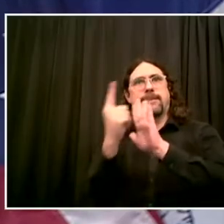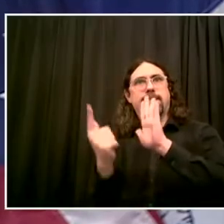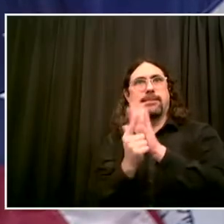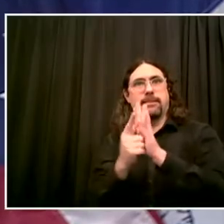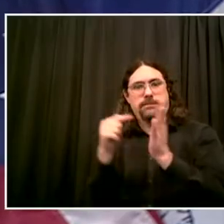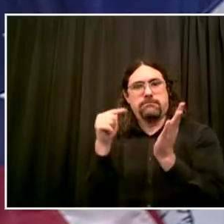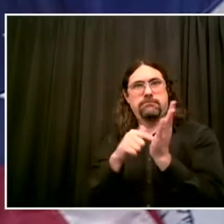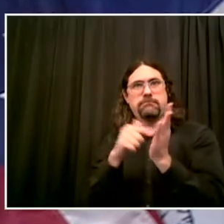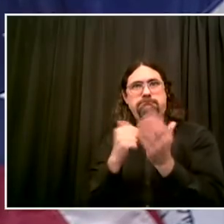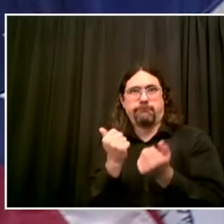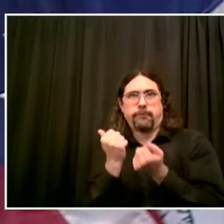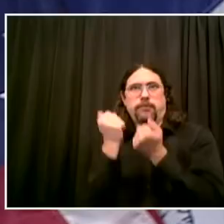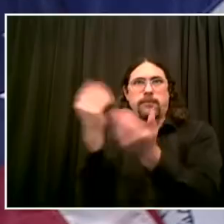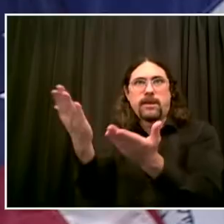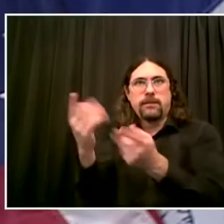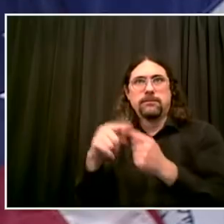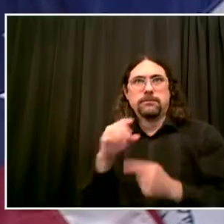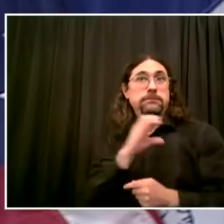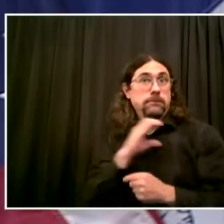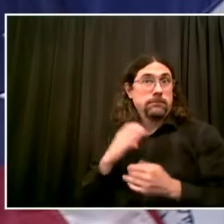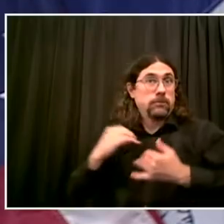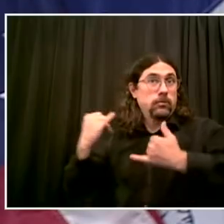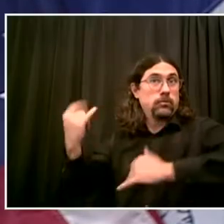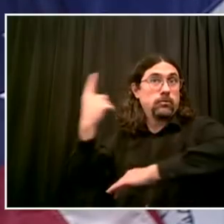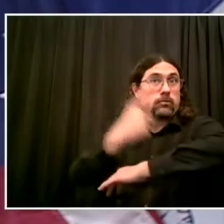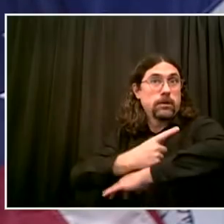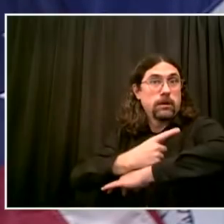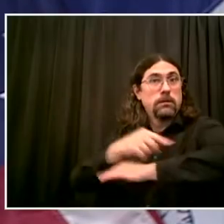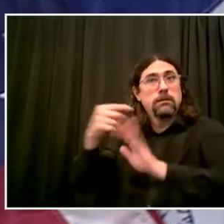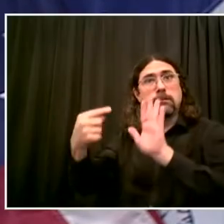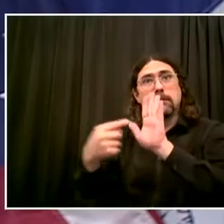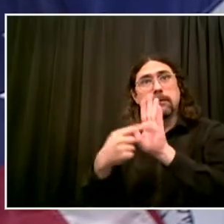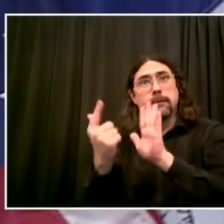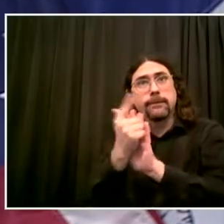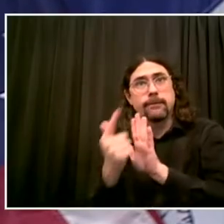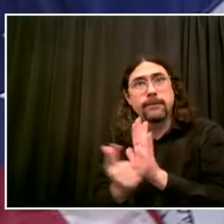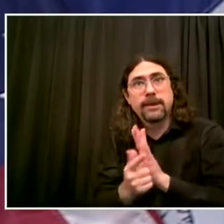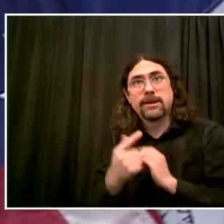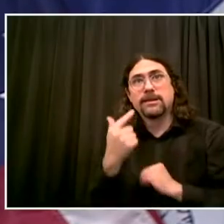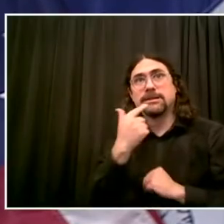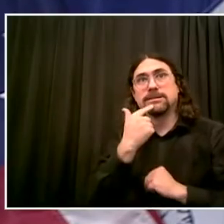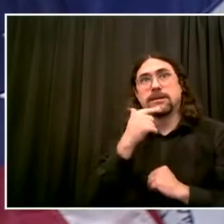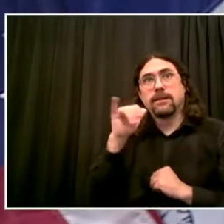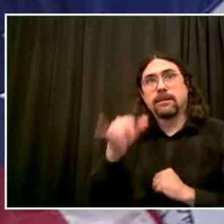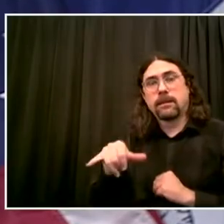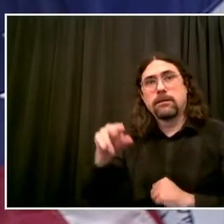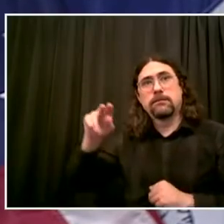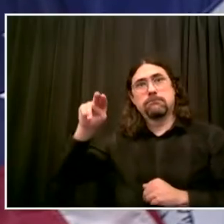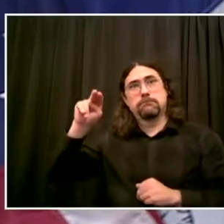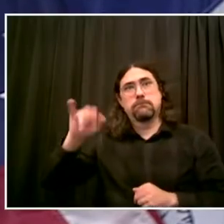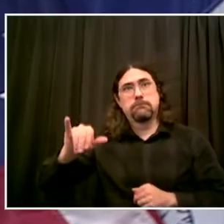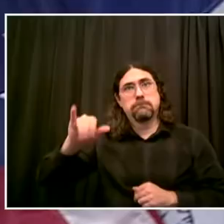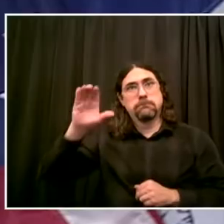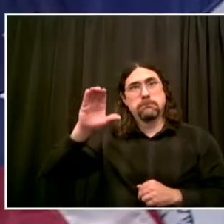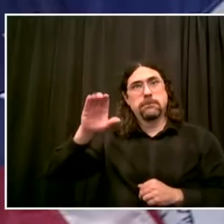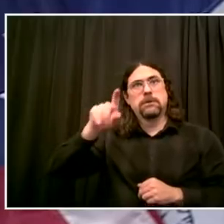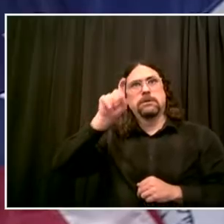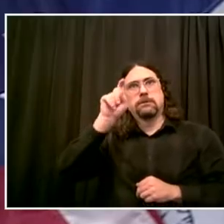REQUIRE THE CITY TOLOCATE SITES